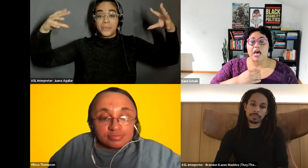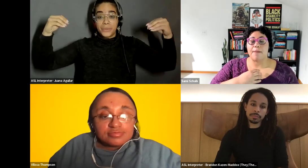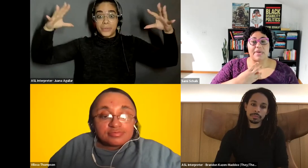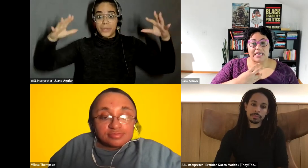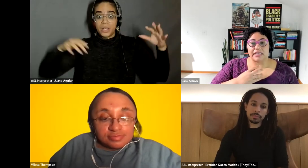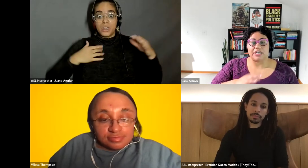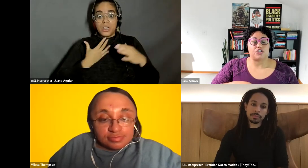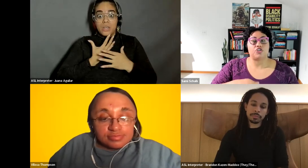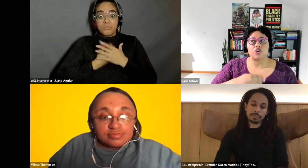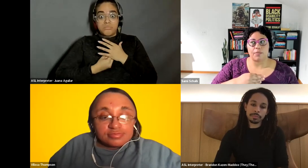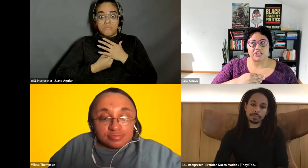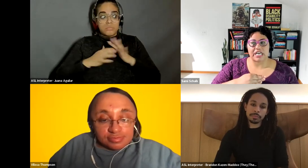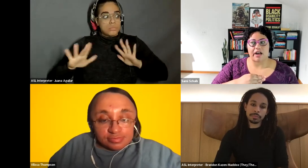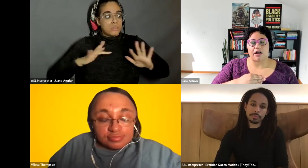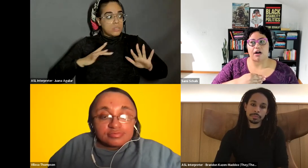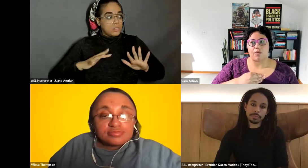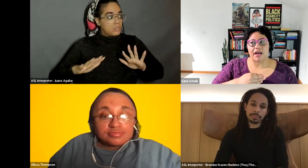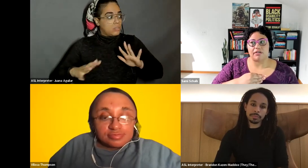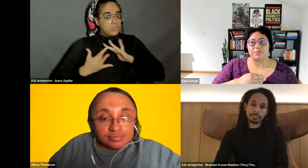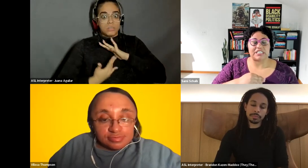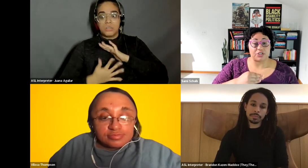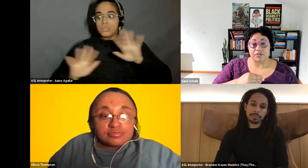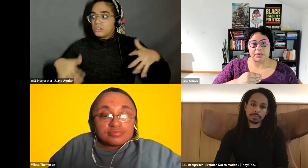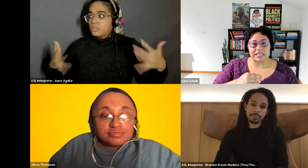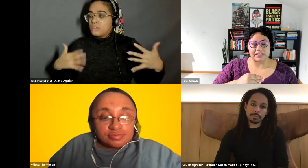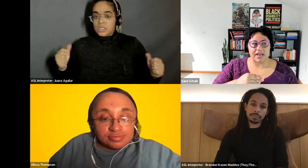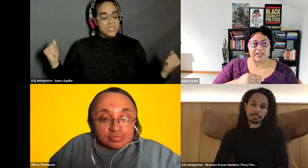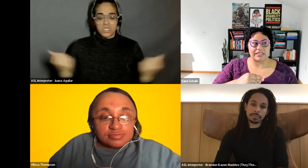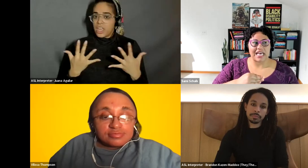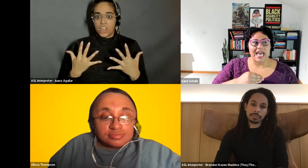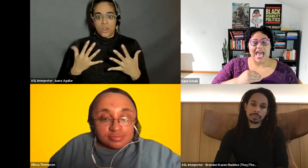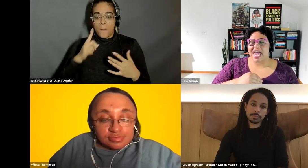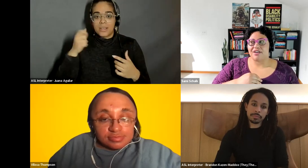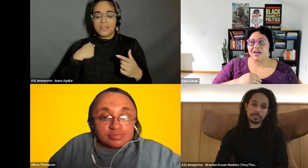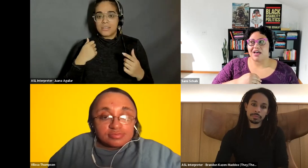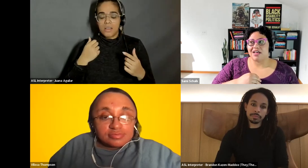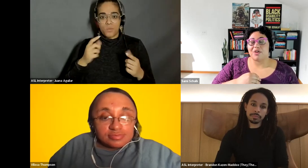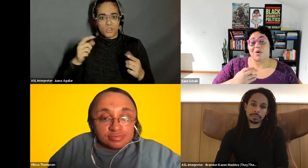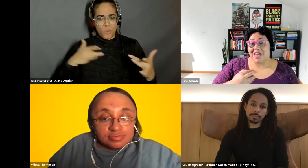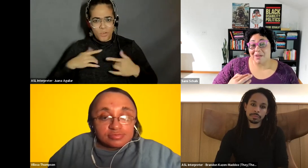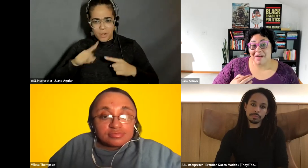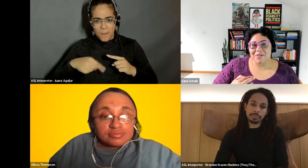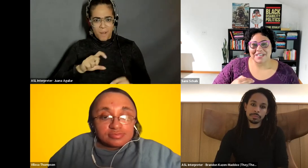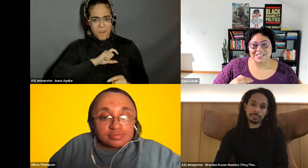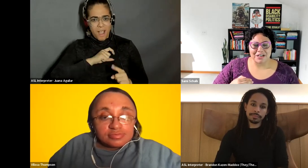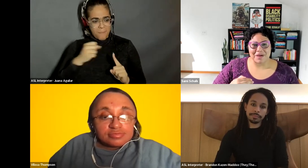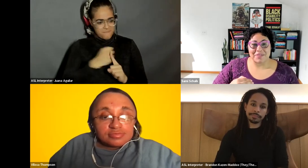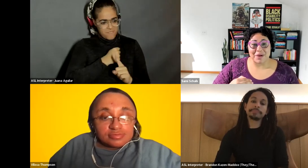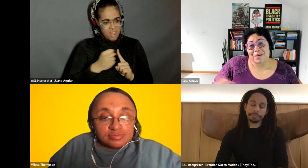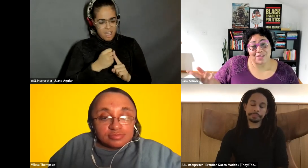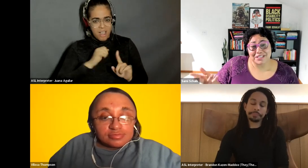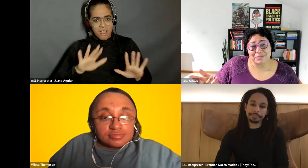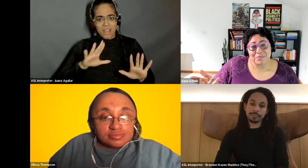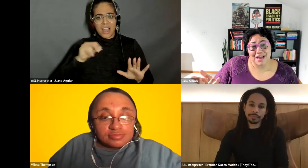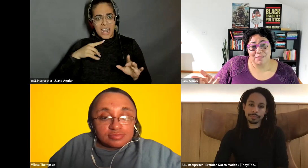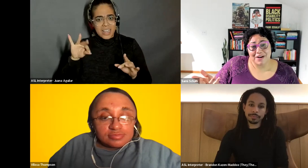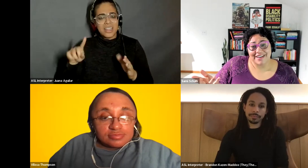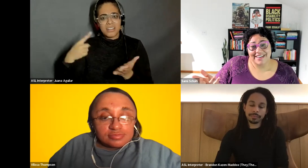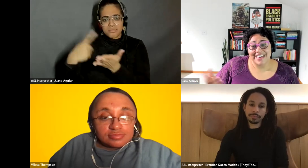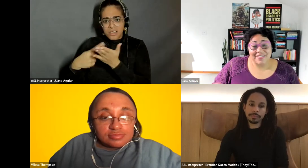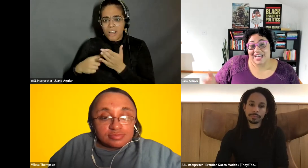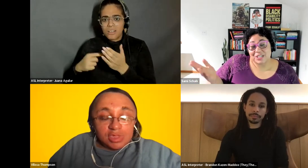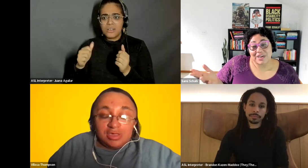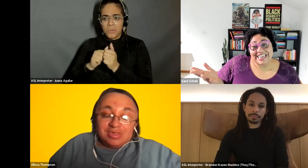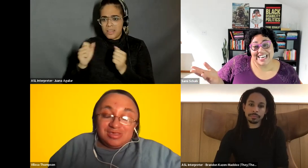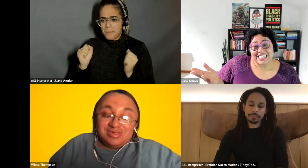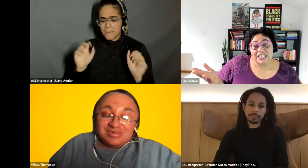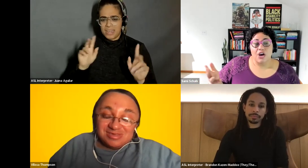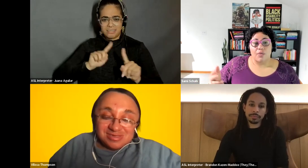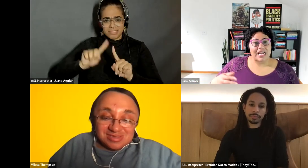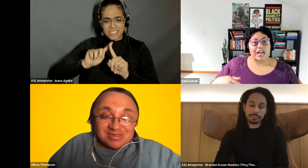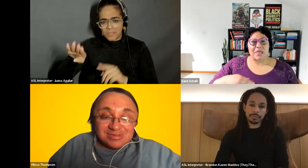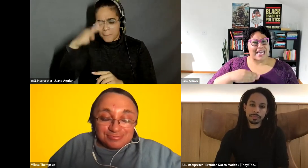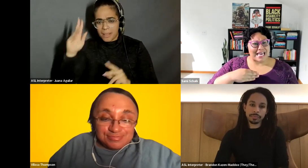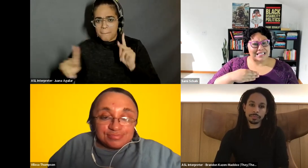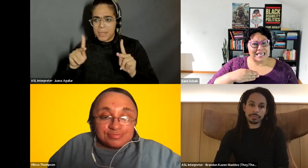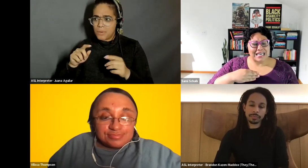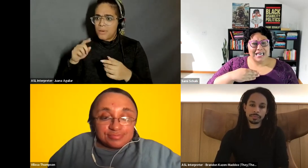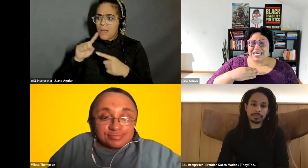Sami Schalk: immediately, just so much terror around potential for police violence. And there were a lot of black folks I talked about that they were like. Well, that's just being black in America. That's just what it is right. And i'm like, is it?